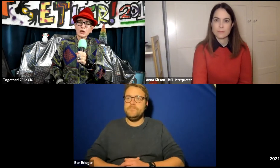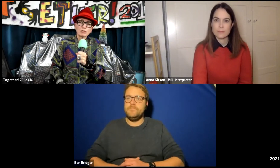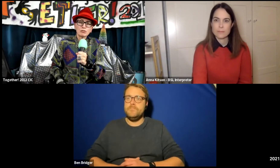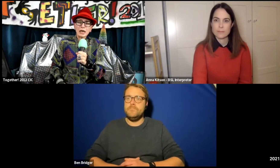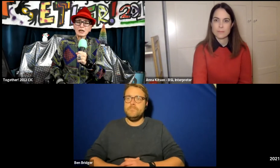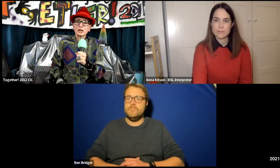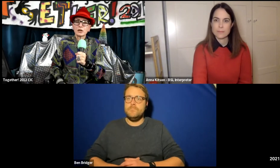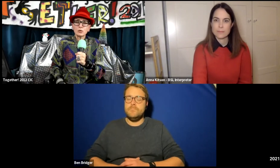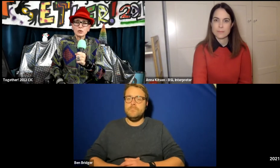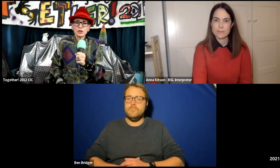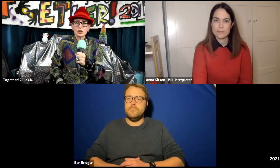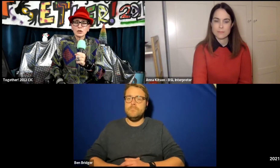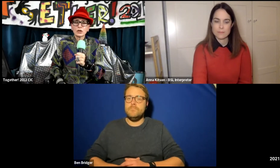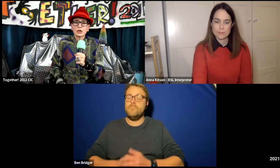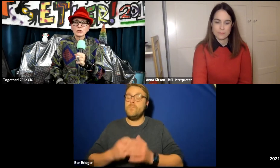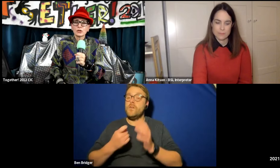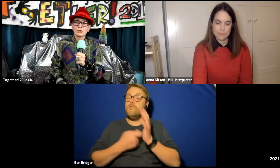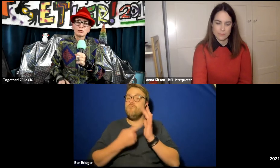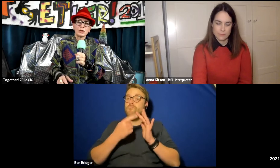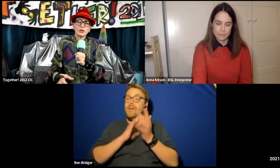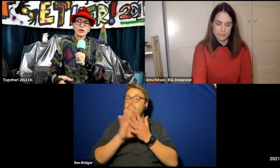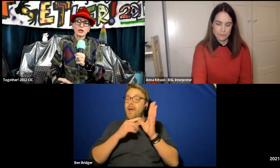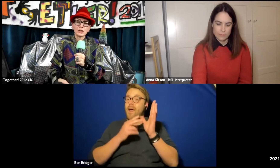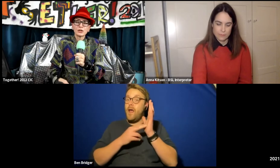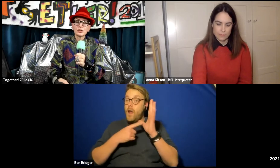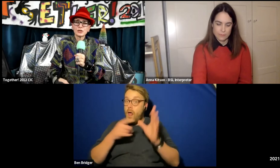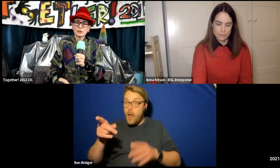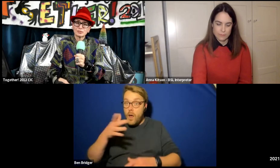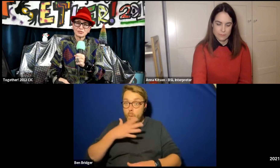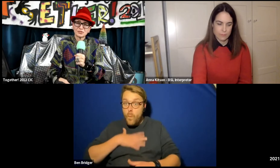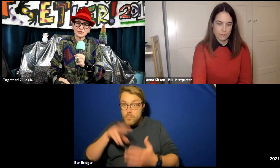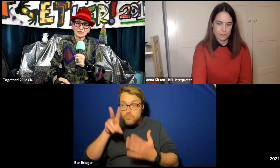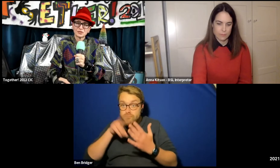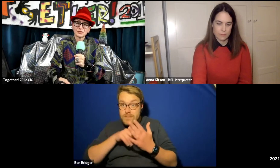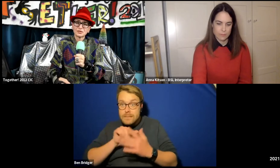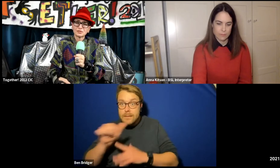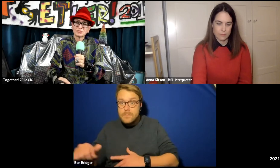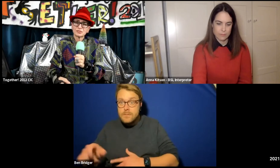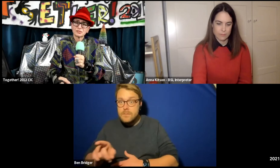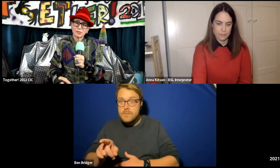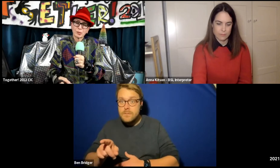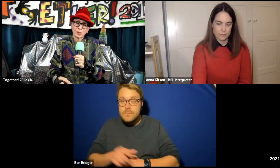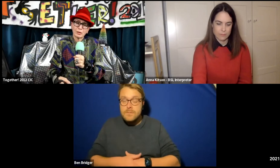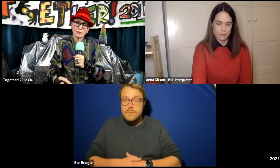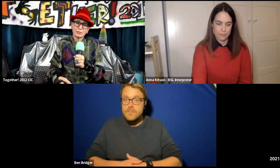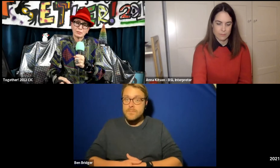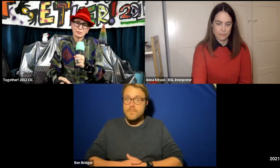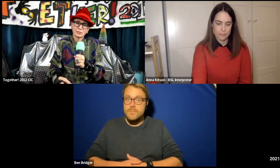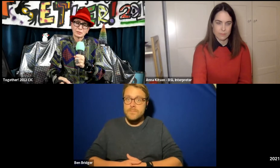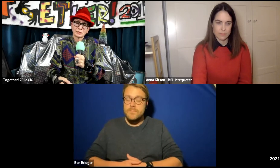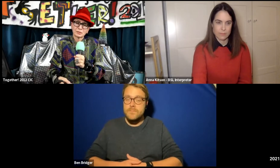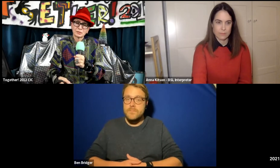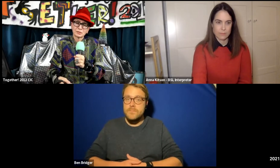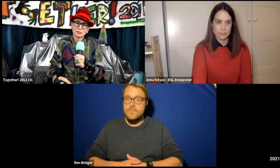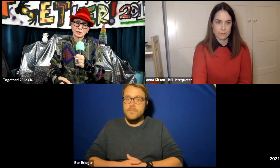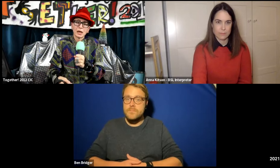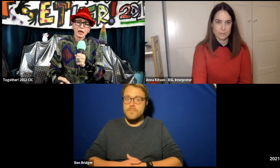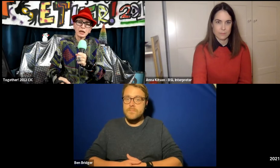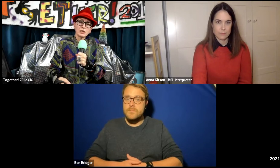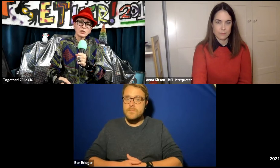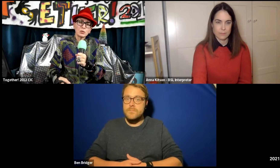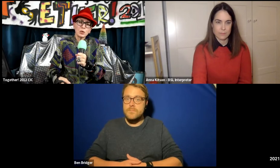would you like to read next?